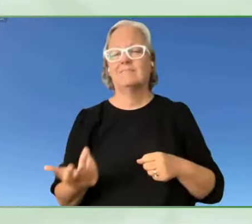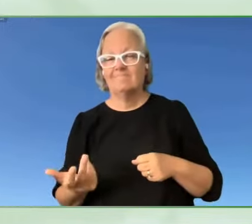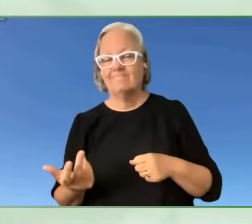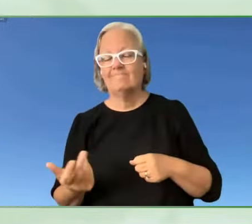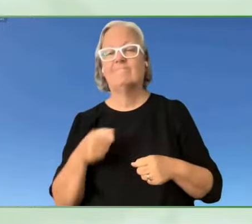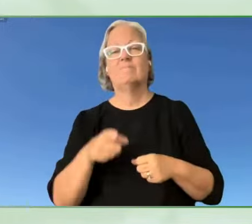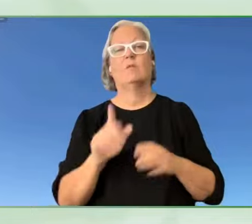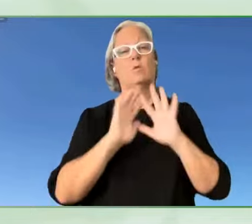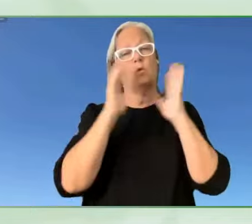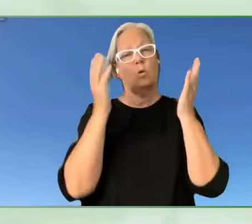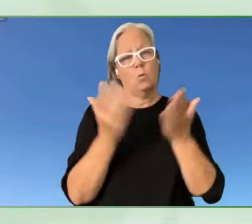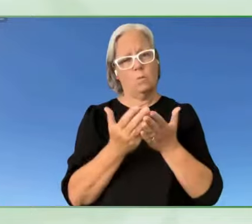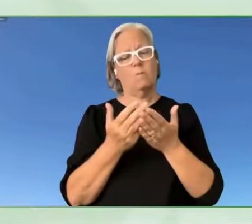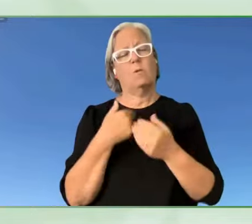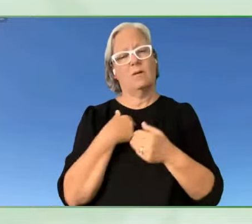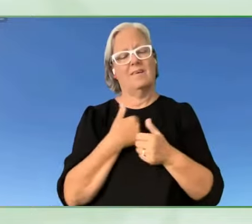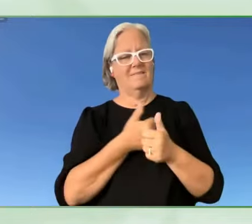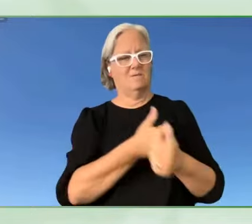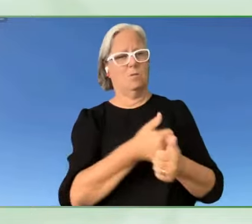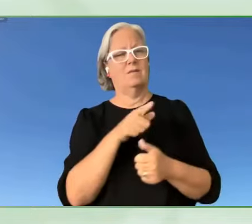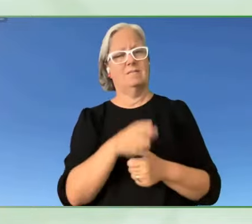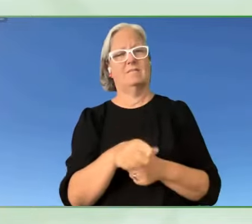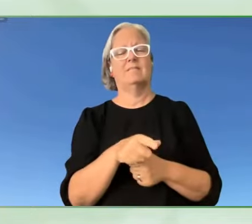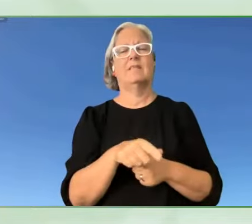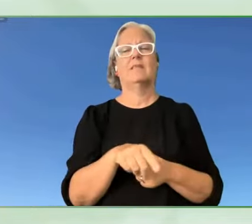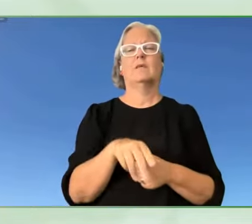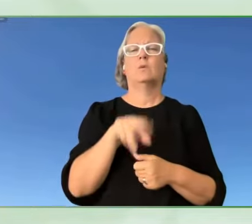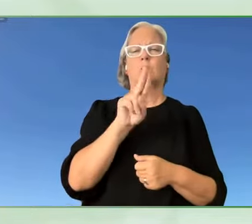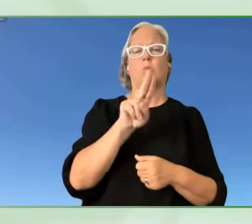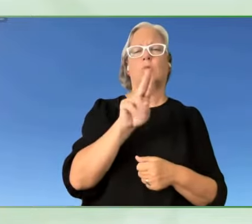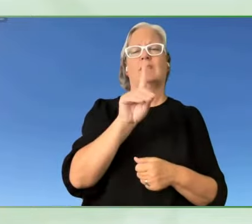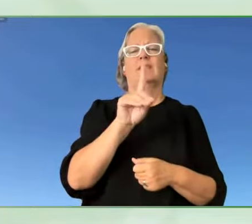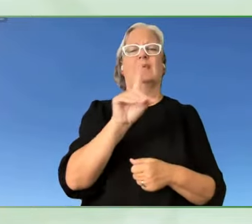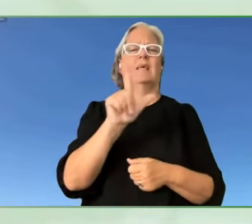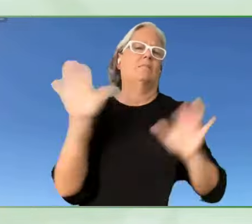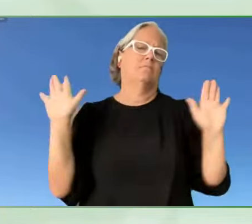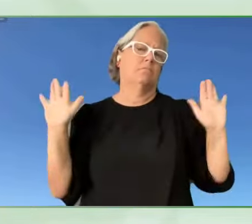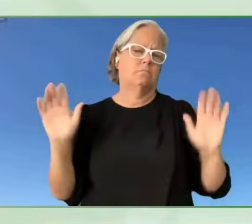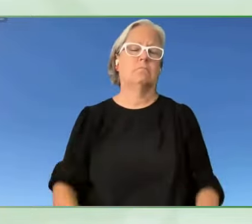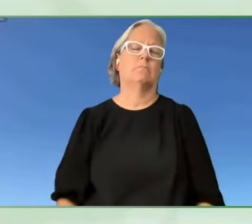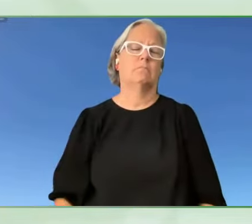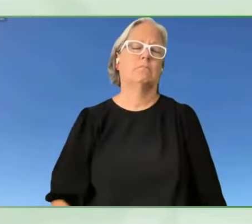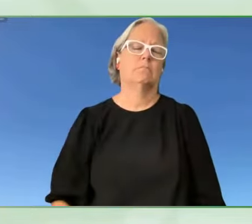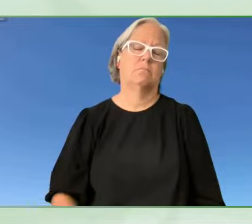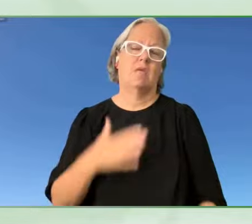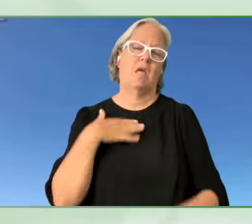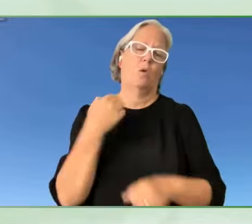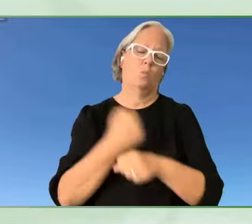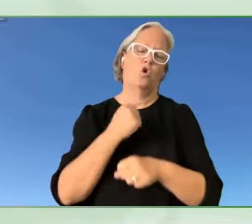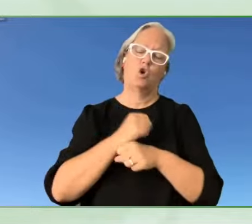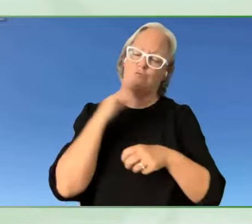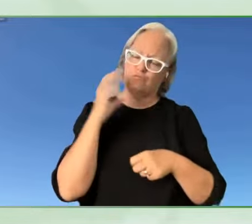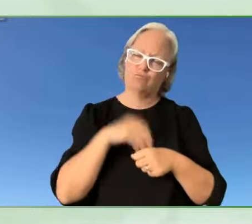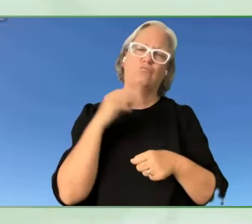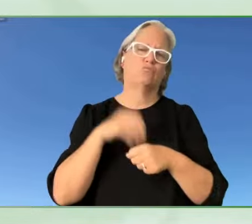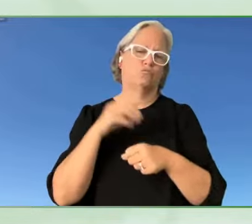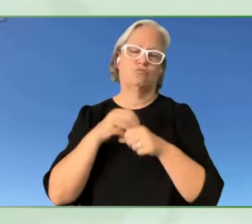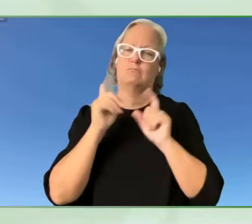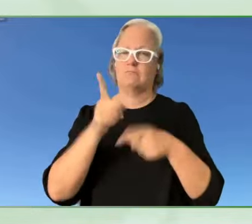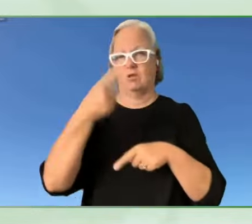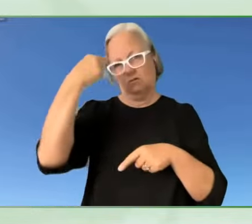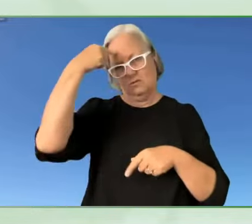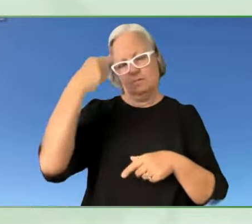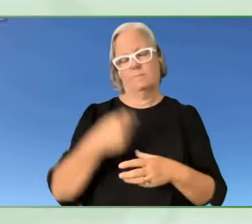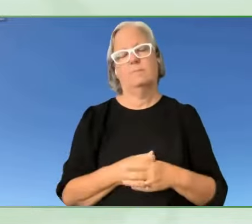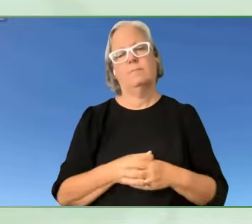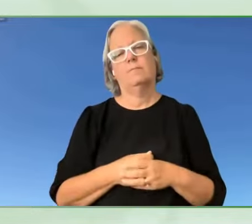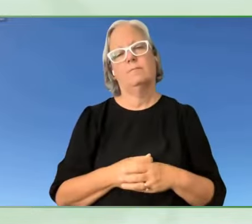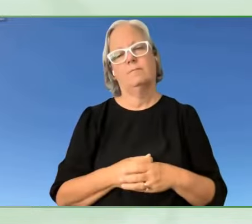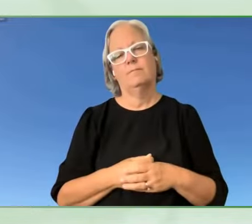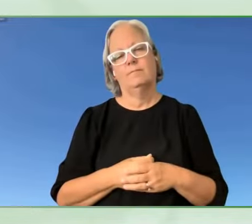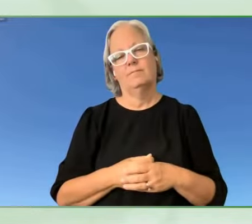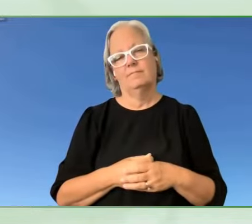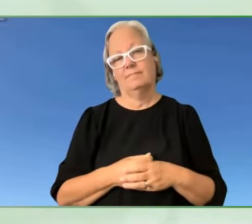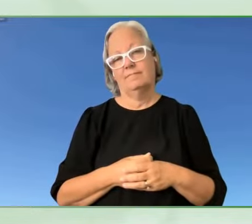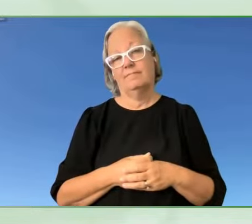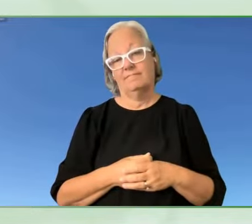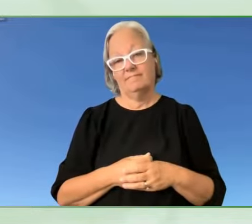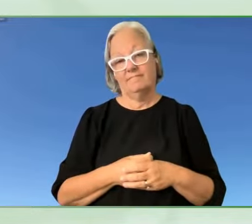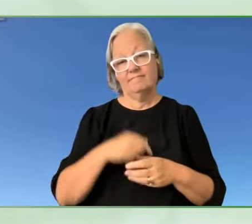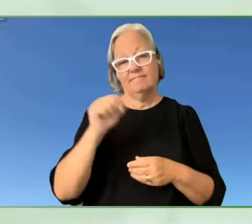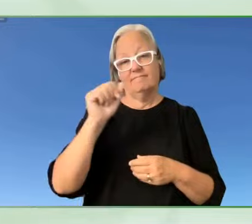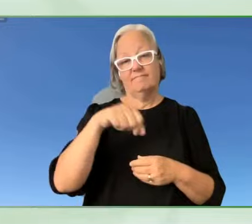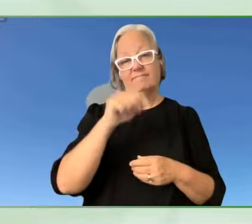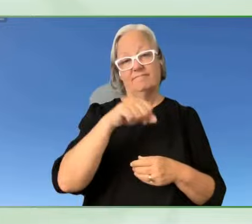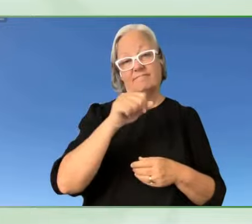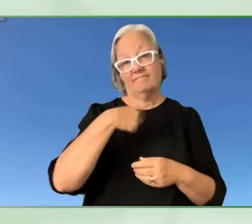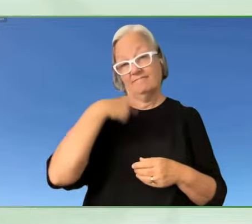are looking at using universal design learning and education, it basically helps children